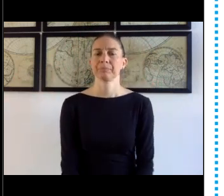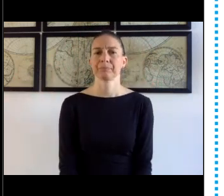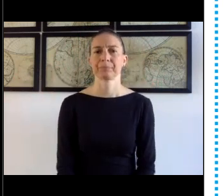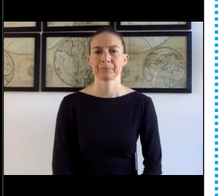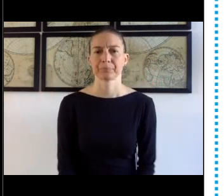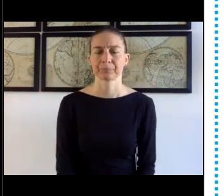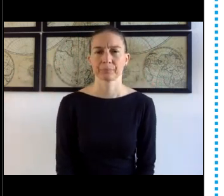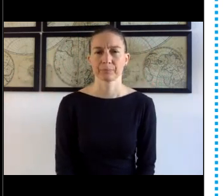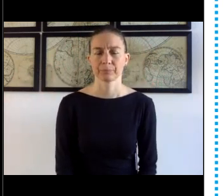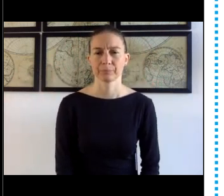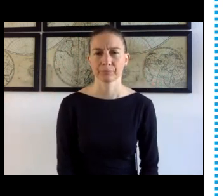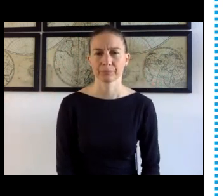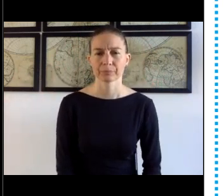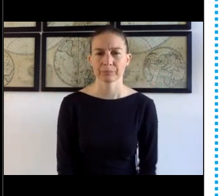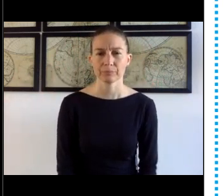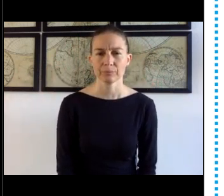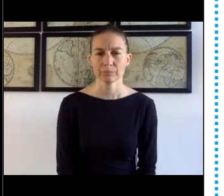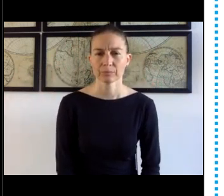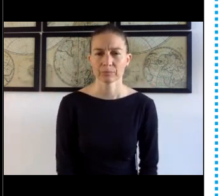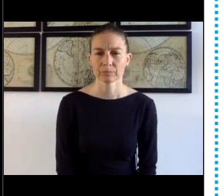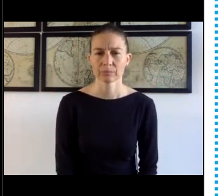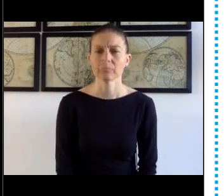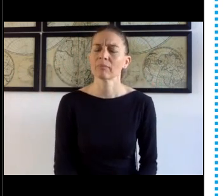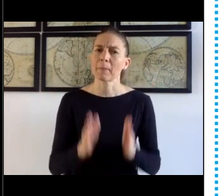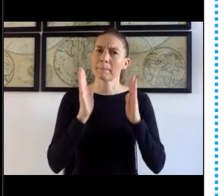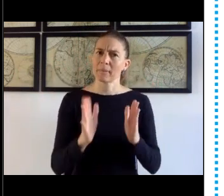Of course, the other transport modes are also relevant.